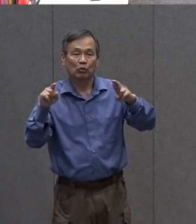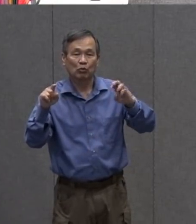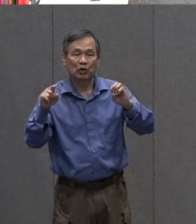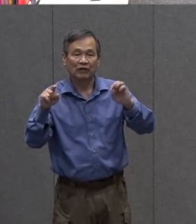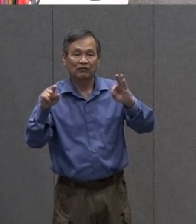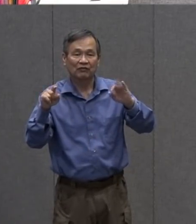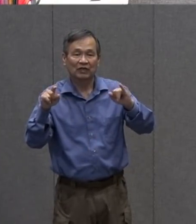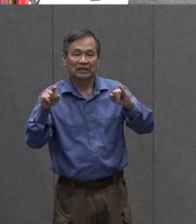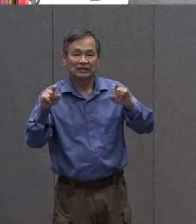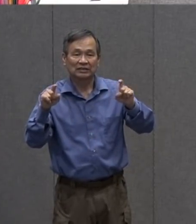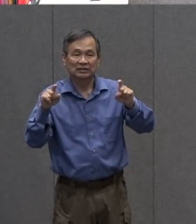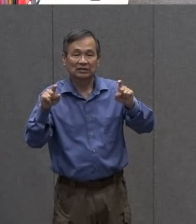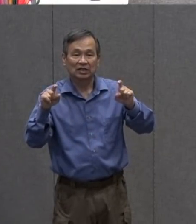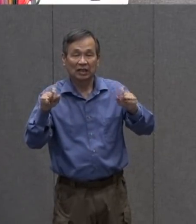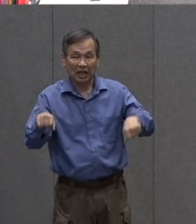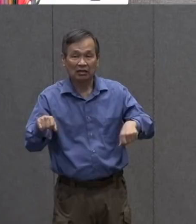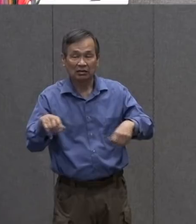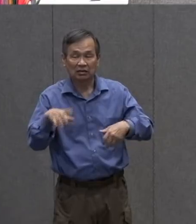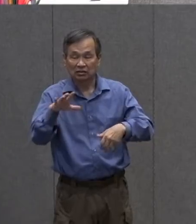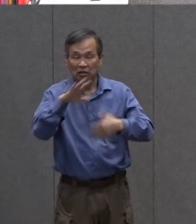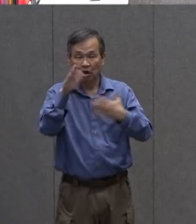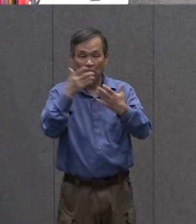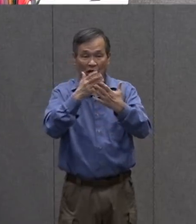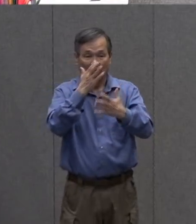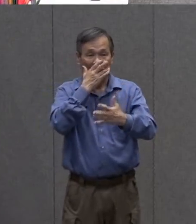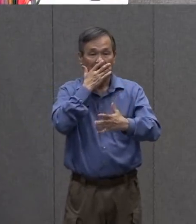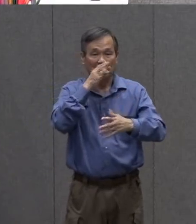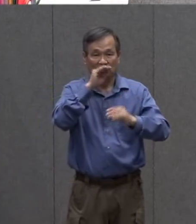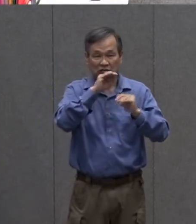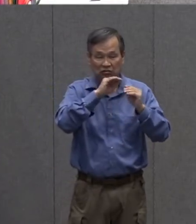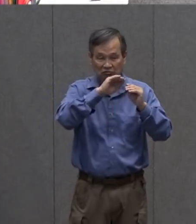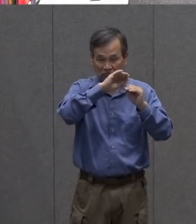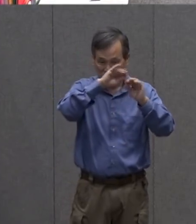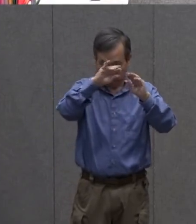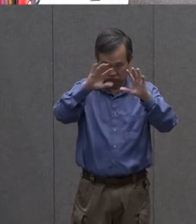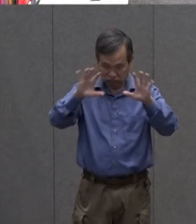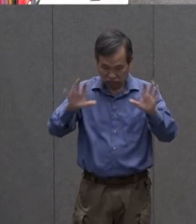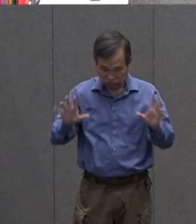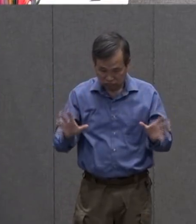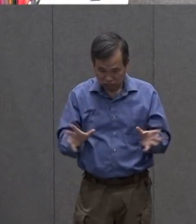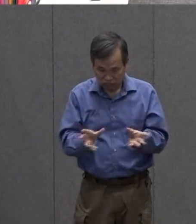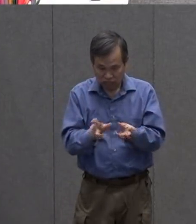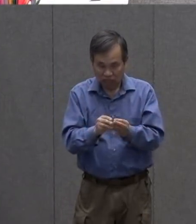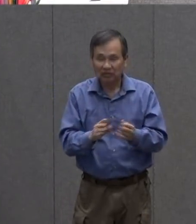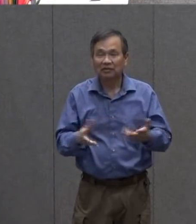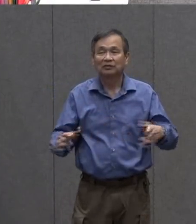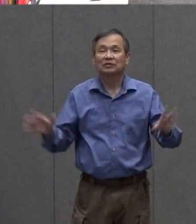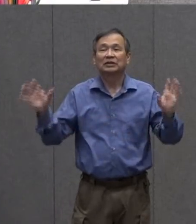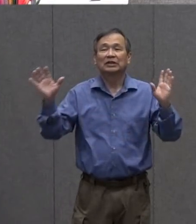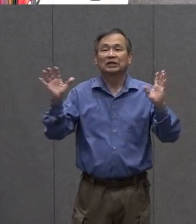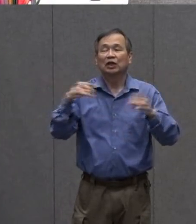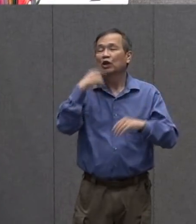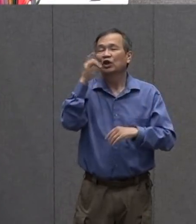So once all of your colors are totally filled, you like how the way that your wheel looks,